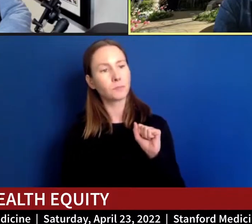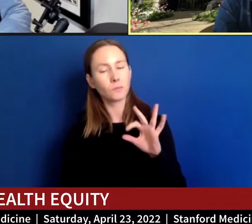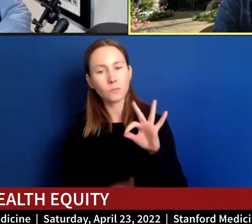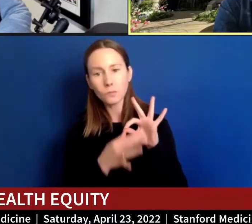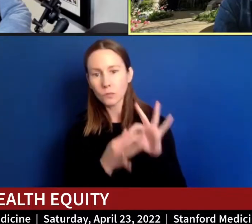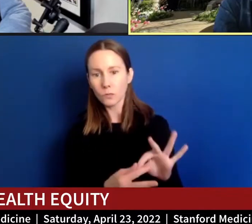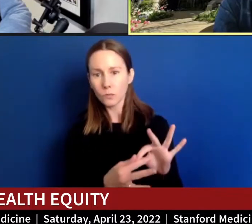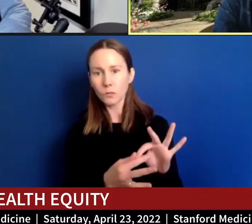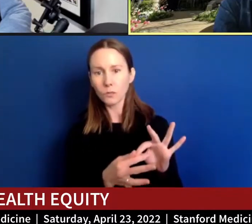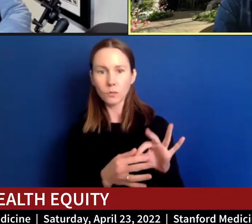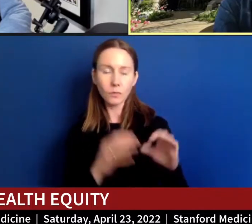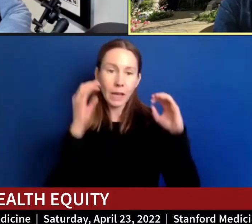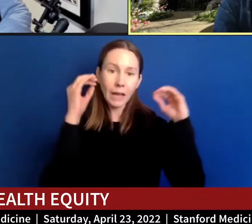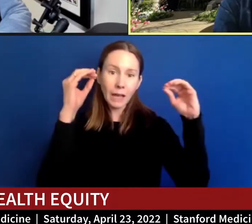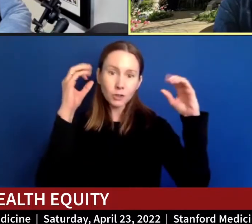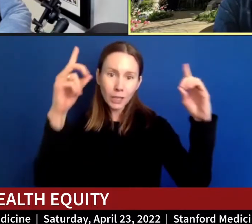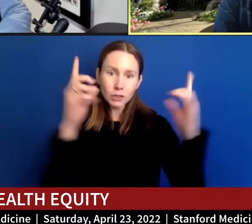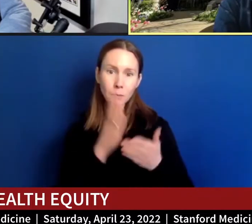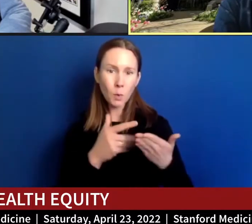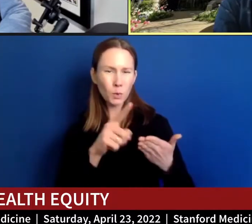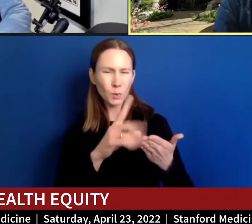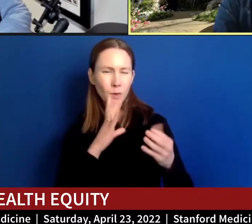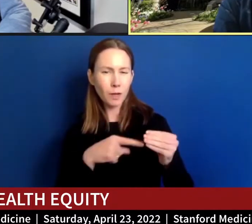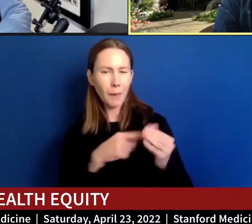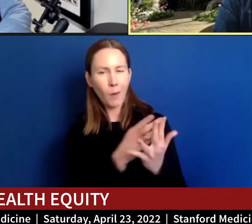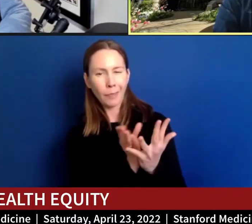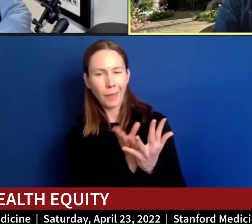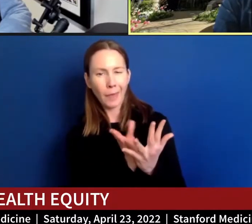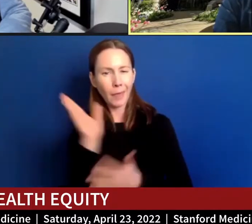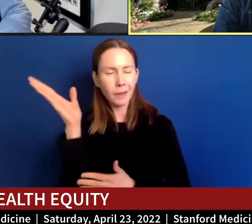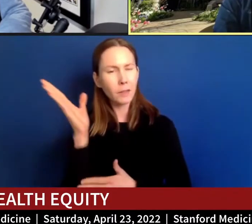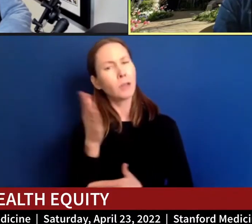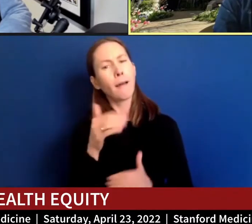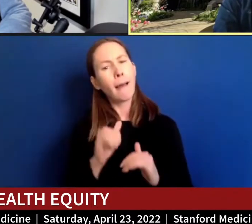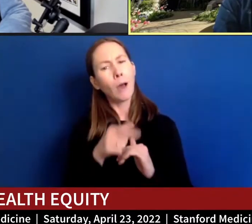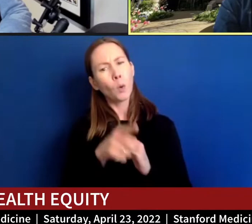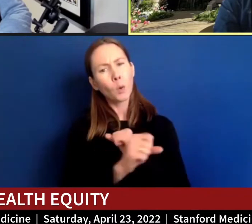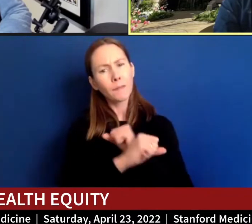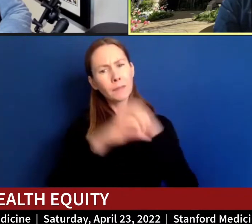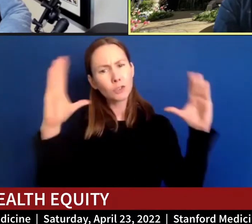education component that you talked about at the end, what ways do you see in ensuring that that